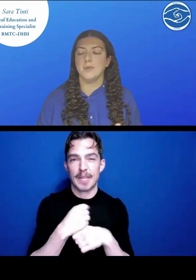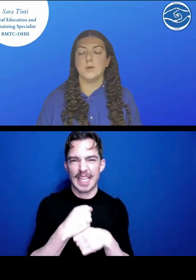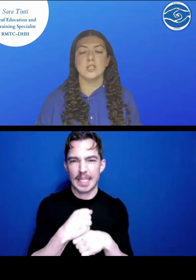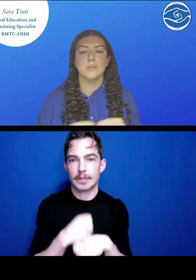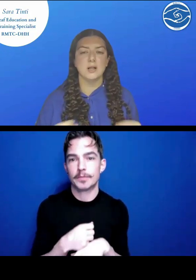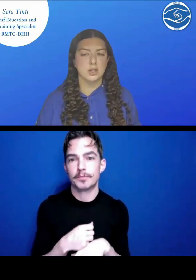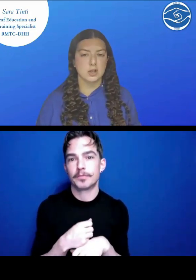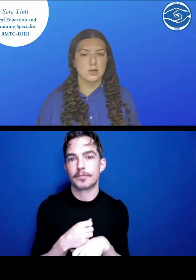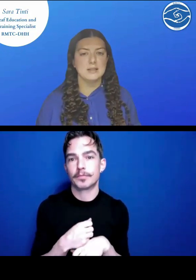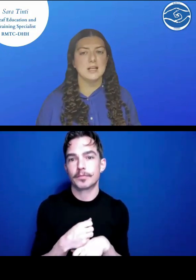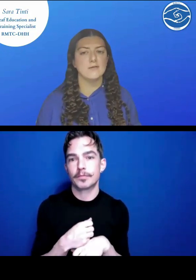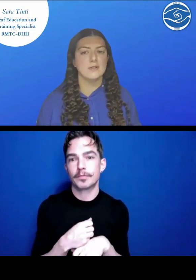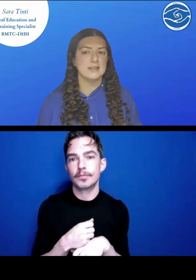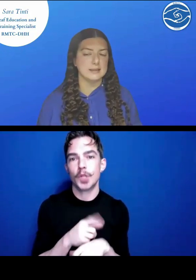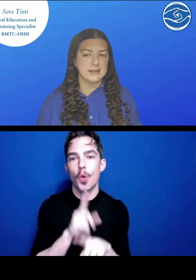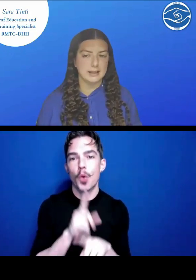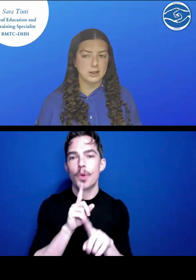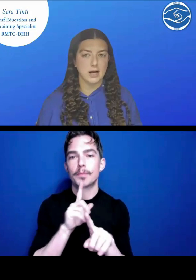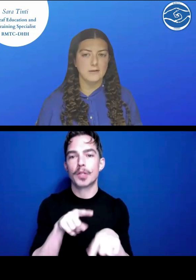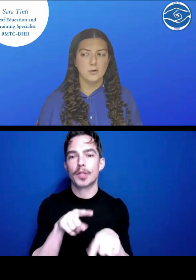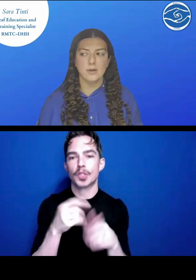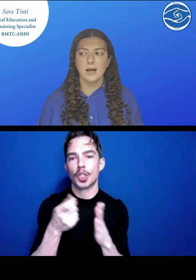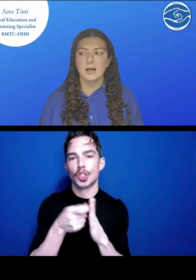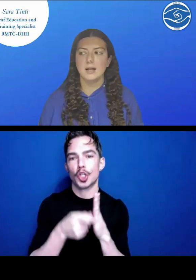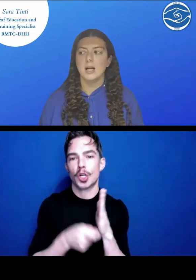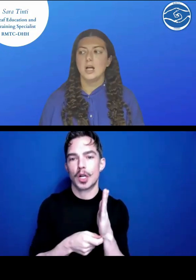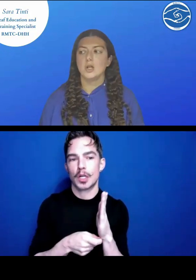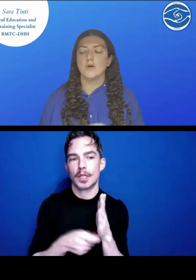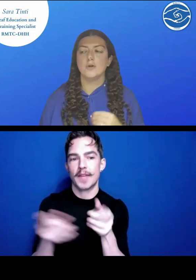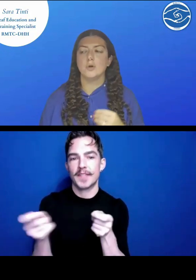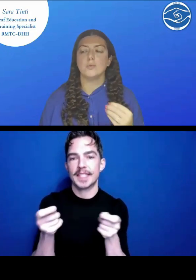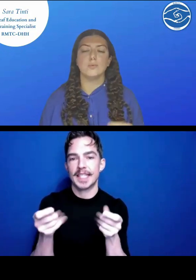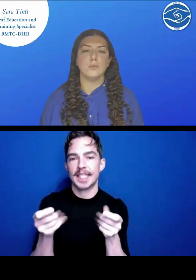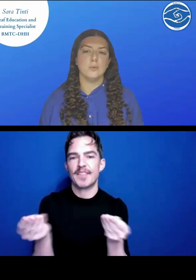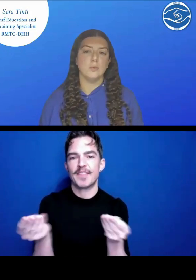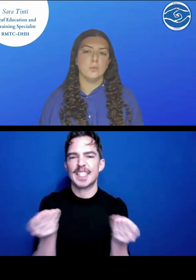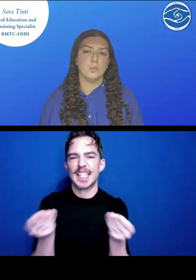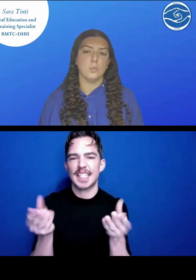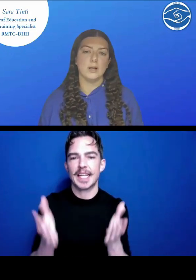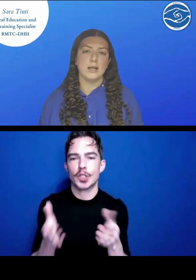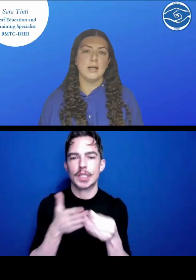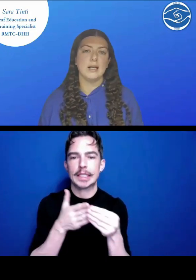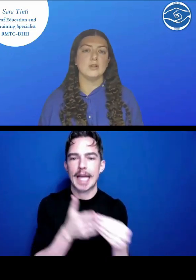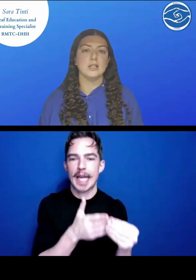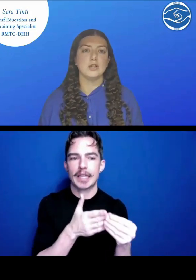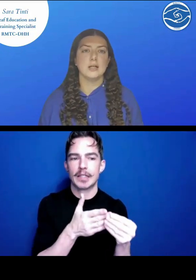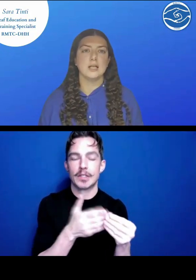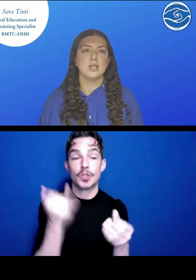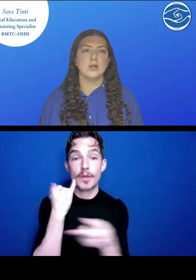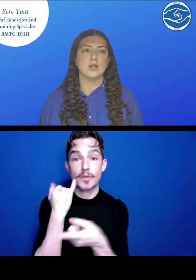response journals and a facilitator guide for that. So, if you're working in your district and